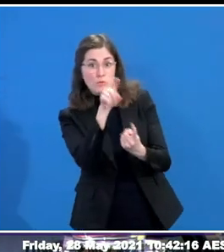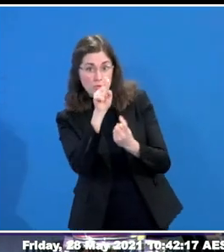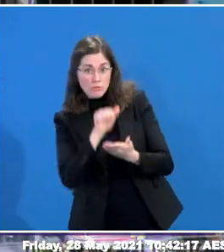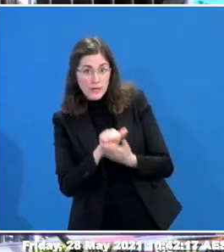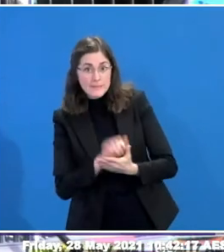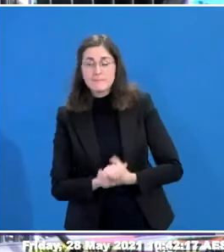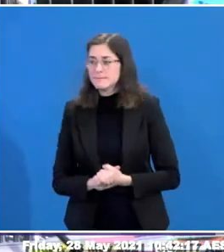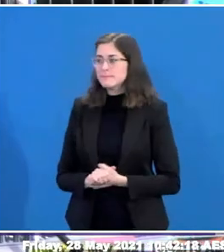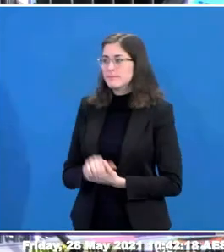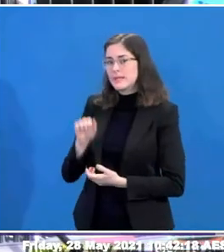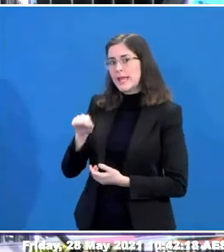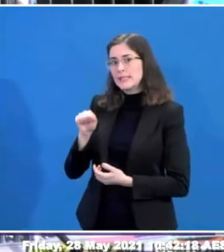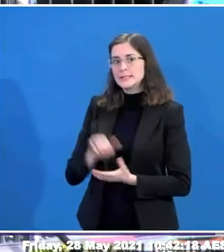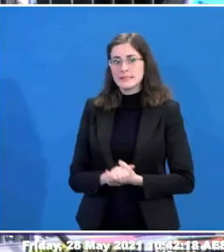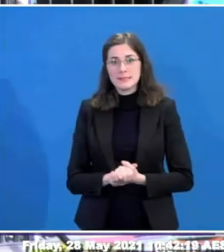And she makes some recommendations?